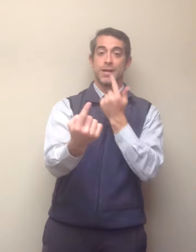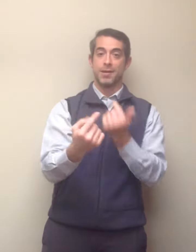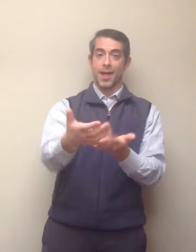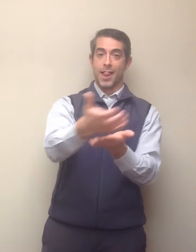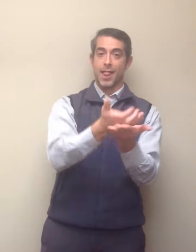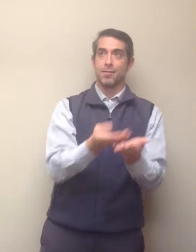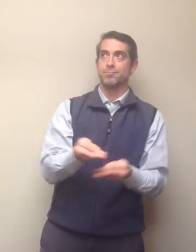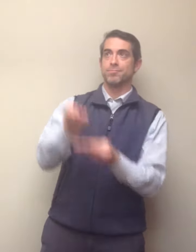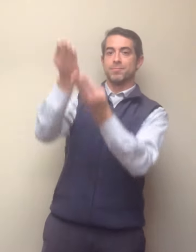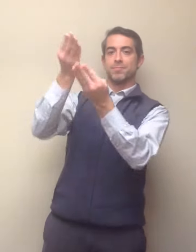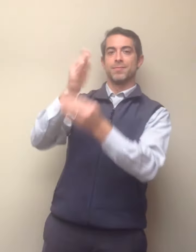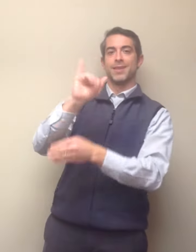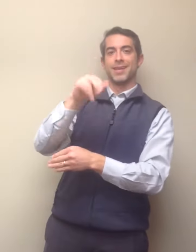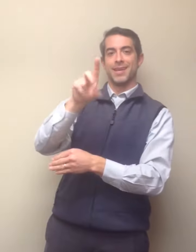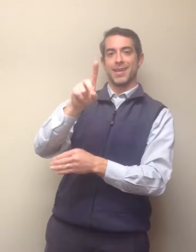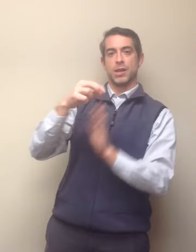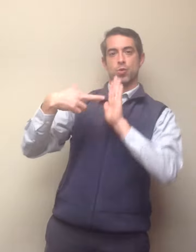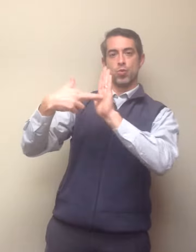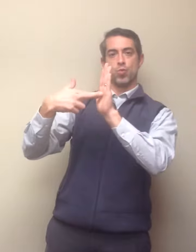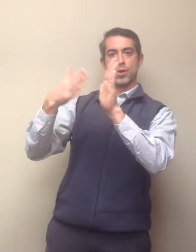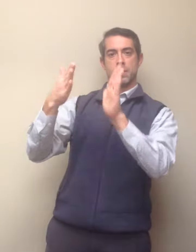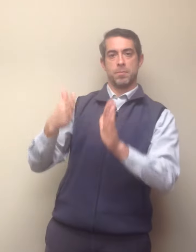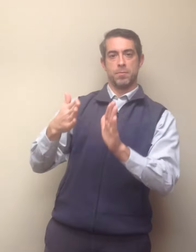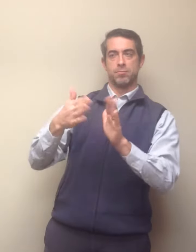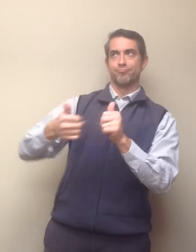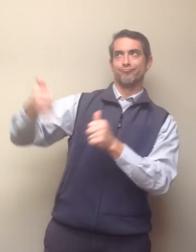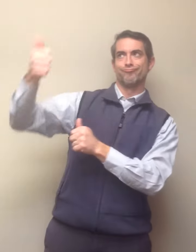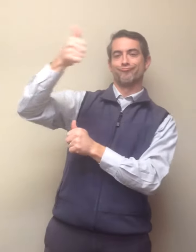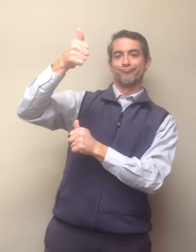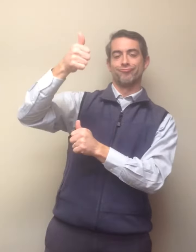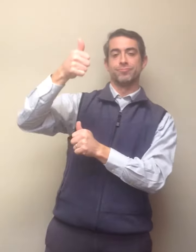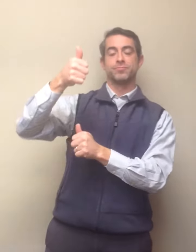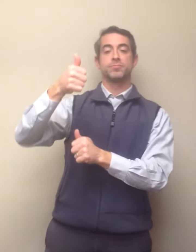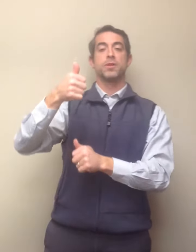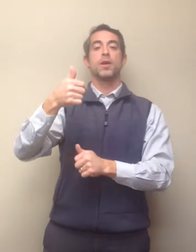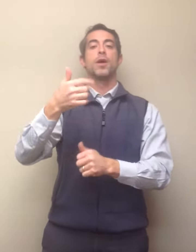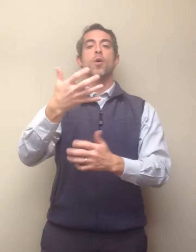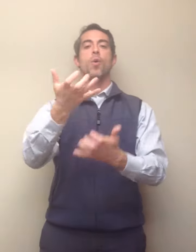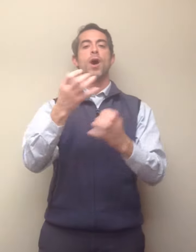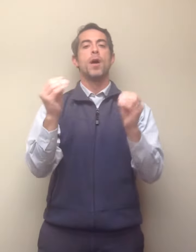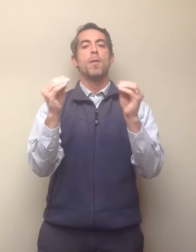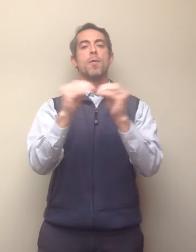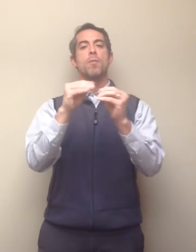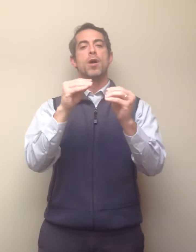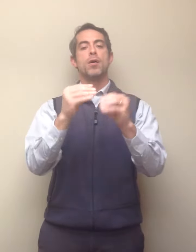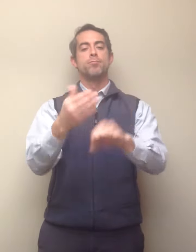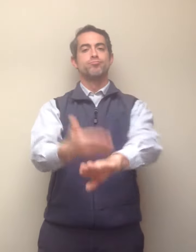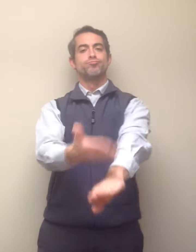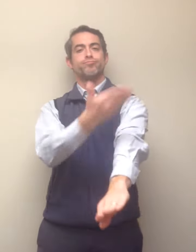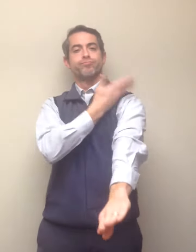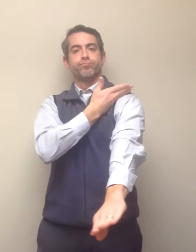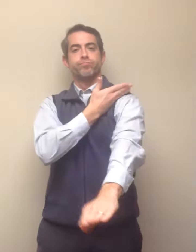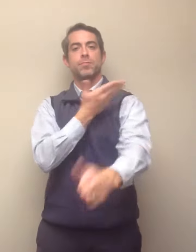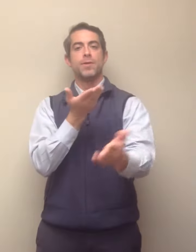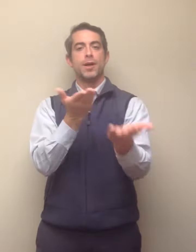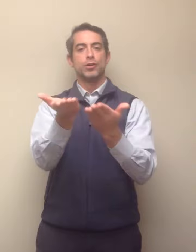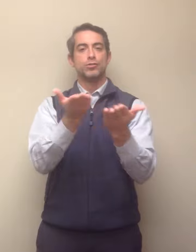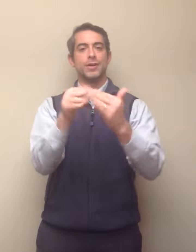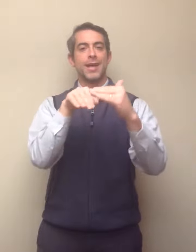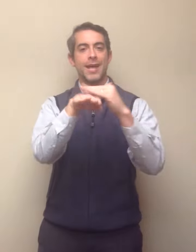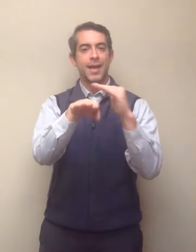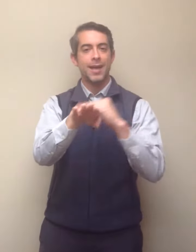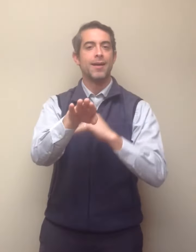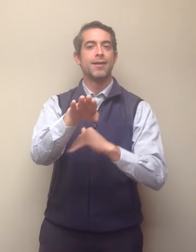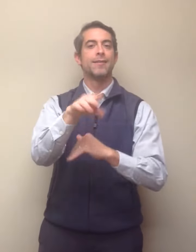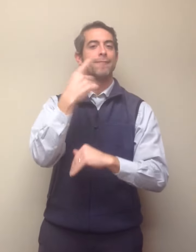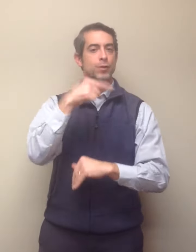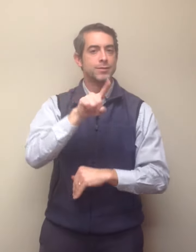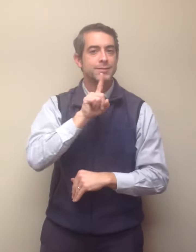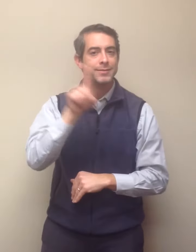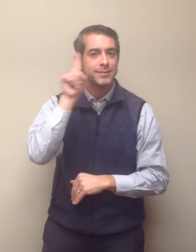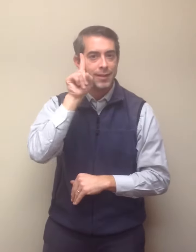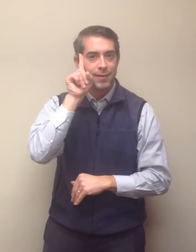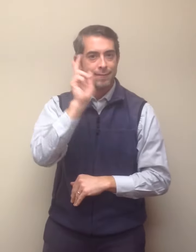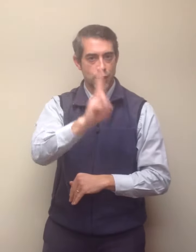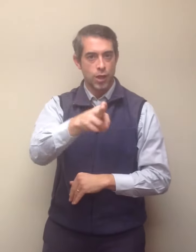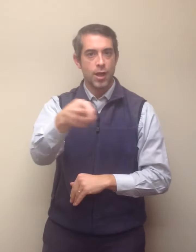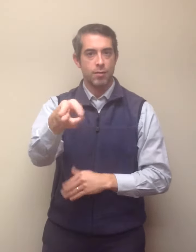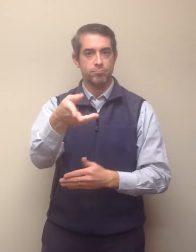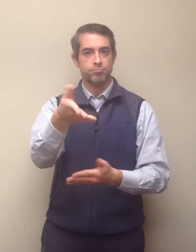and improve services for people who are deaf and hard-of-hearing